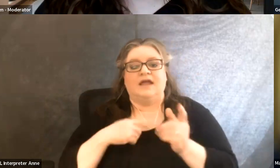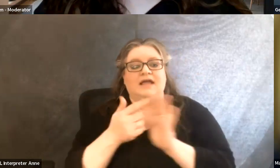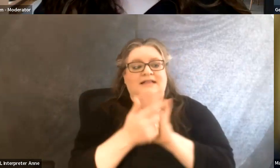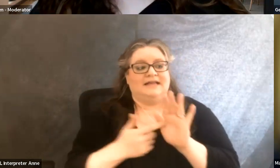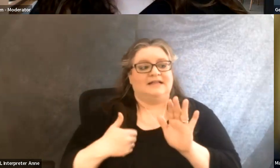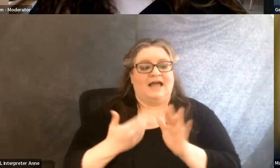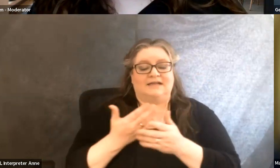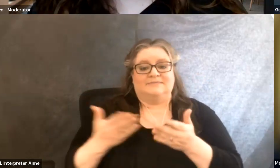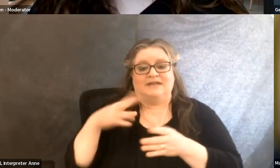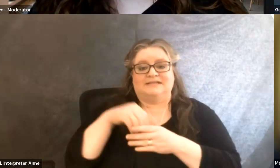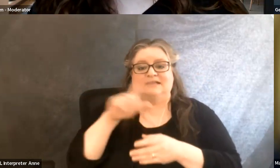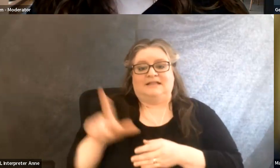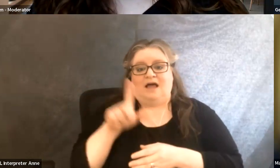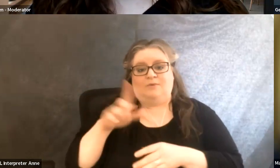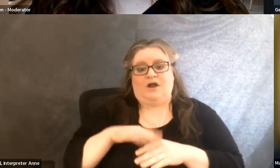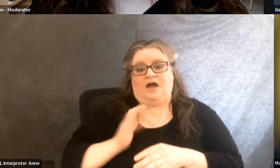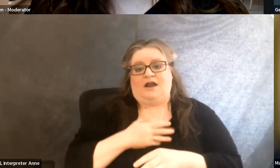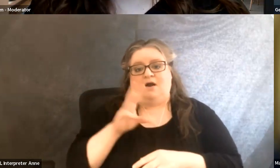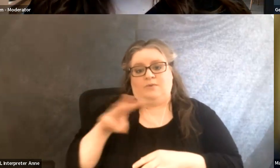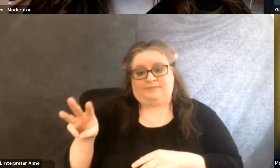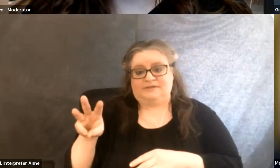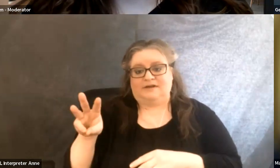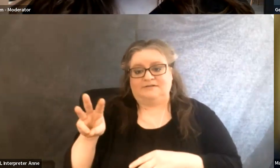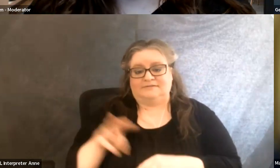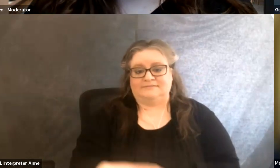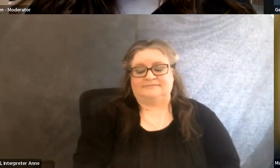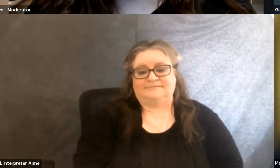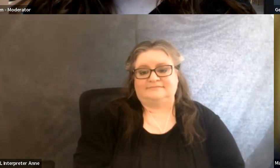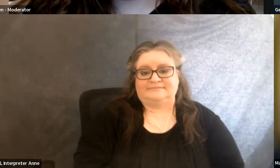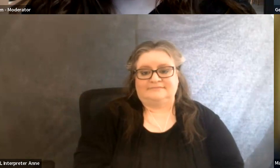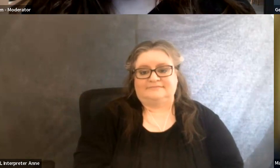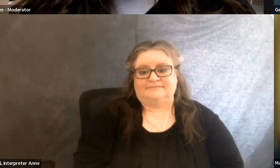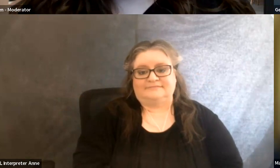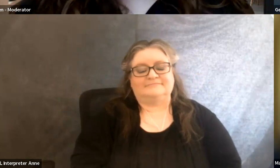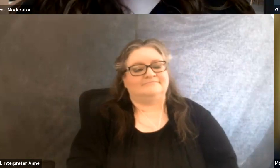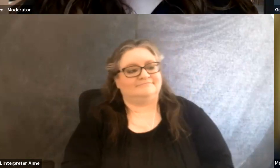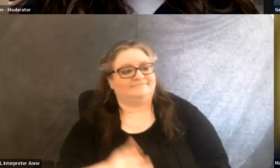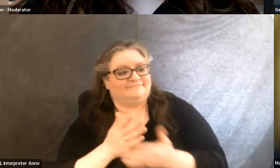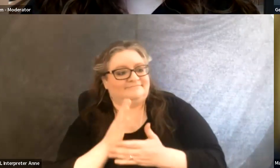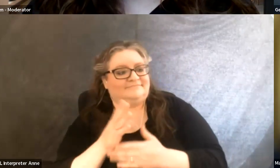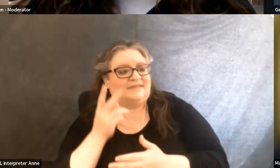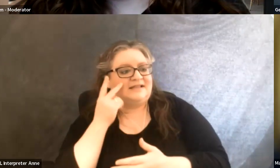on our website. Ellen: Alright. I'll see if I can find those